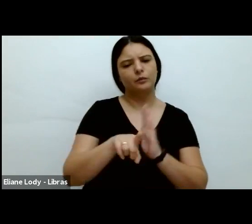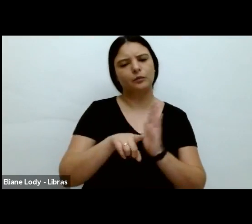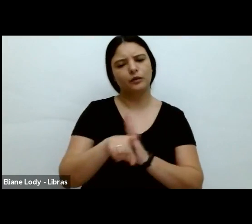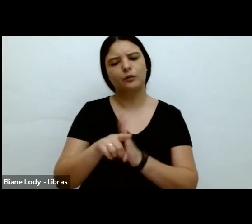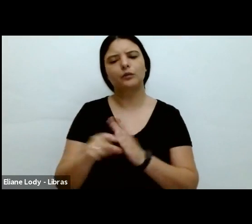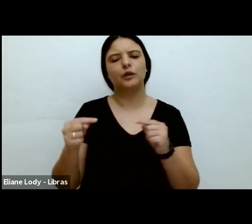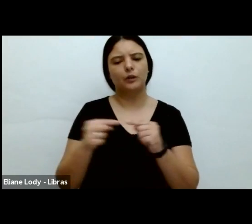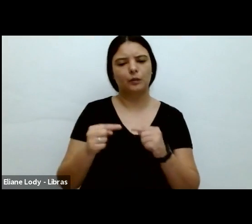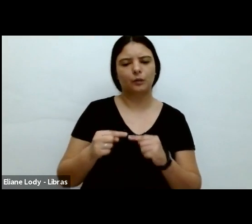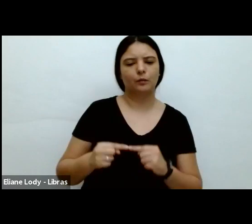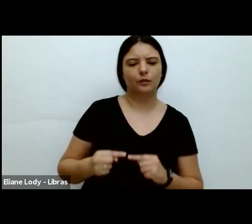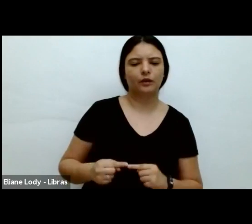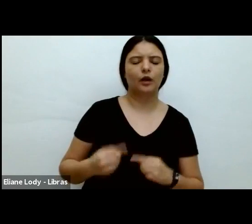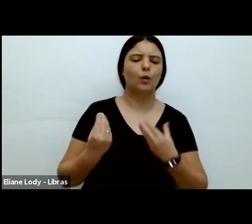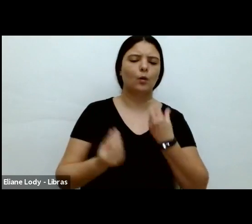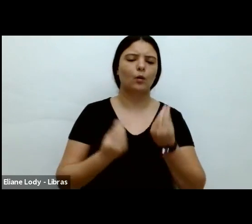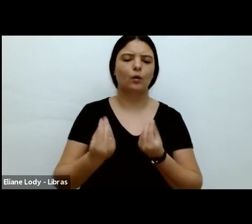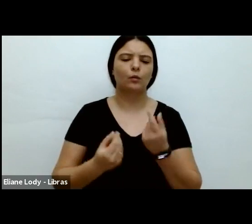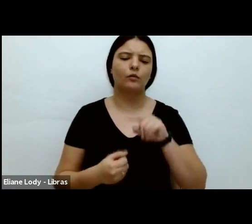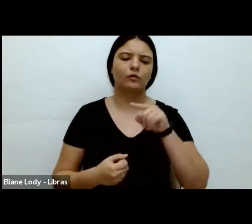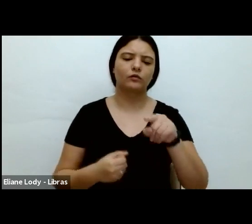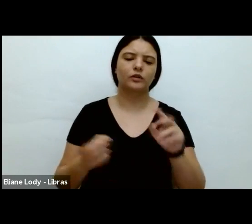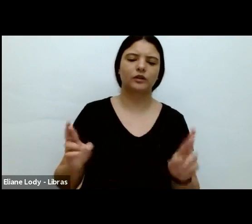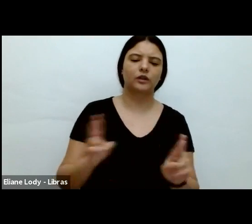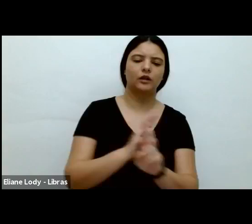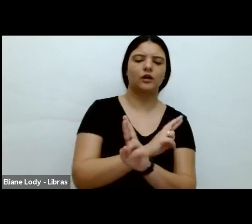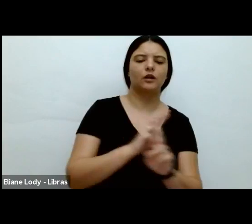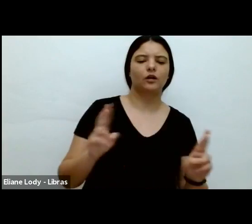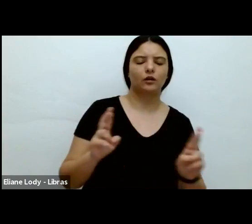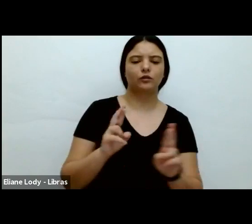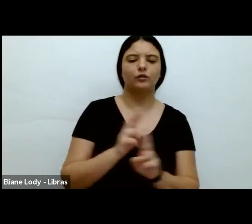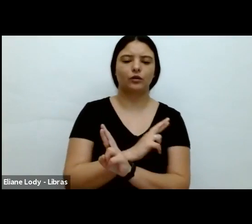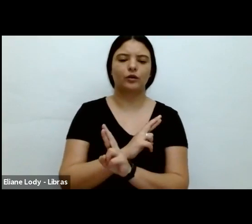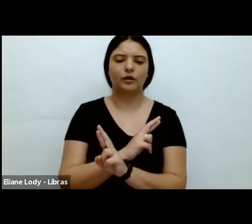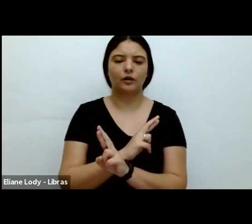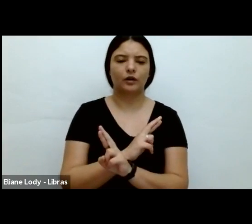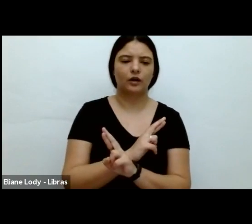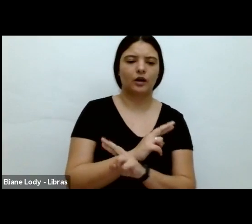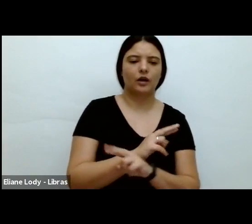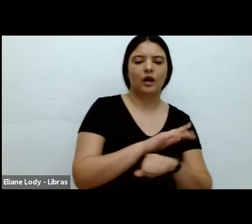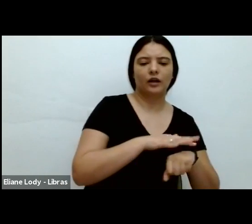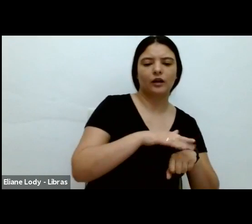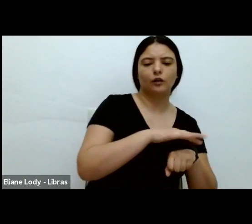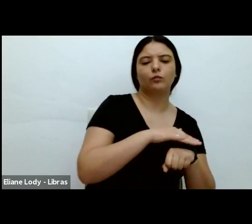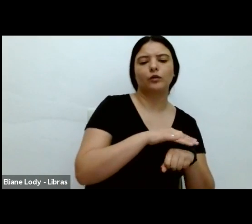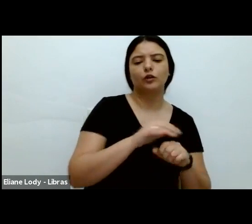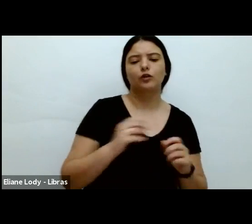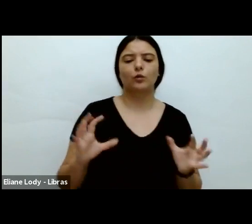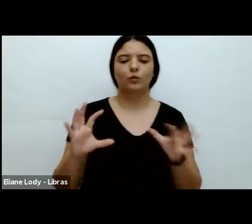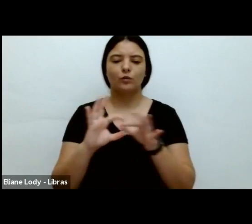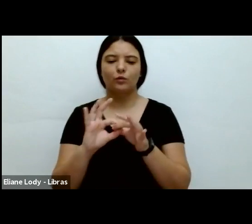you read. you relate the idea of my members relate the idea of my members nipper politics. politics to rate politics to rate Hey goes political theory and